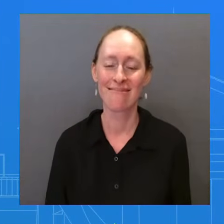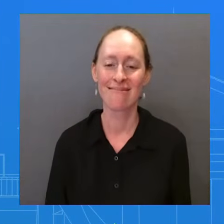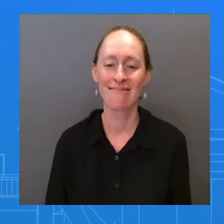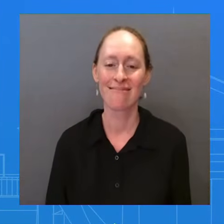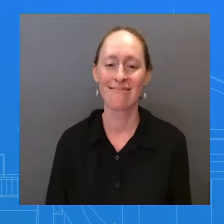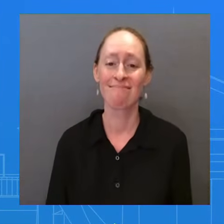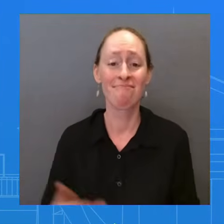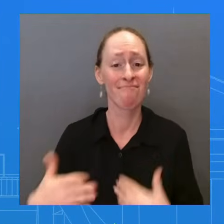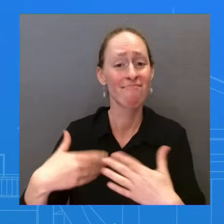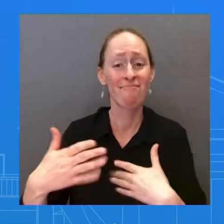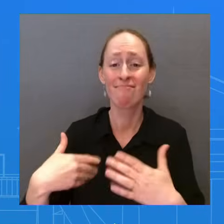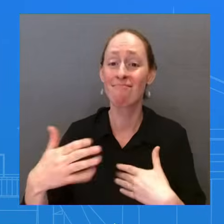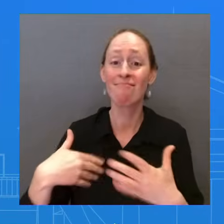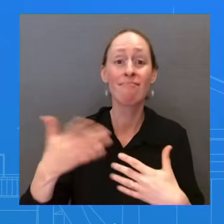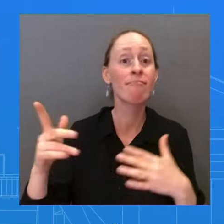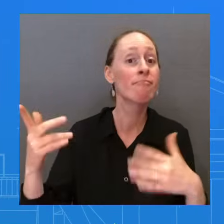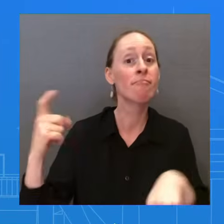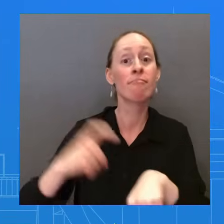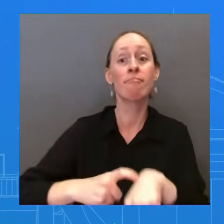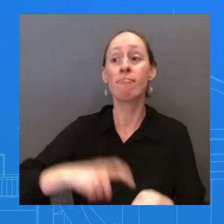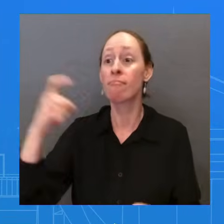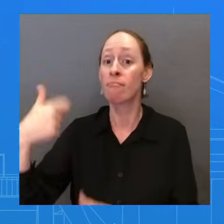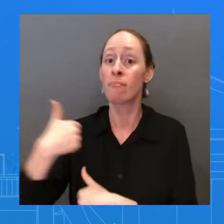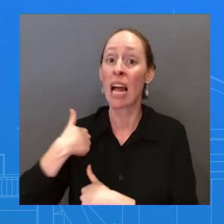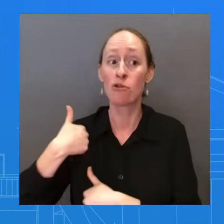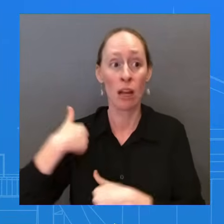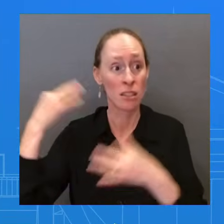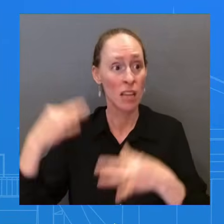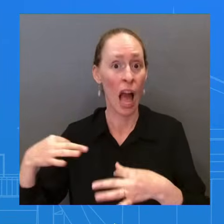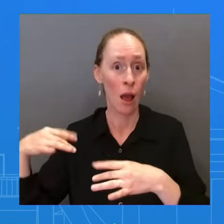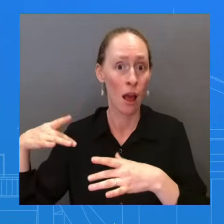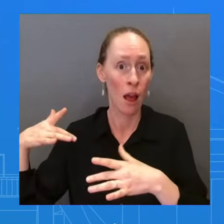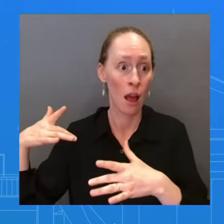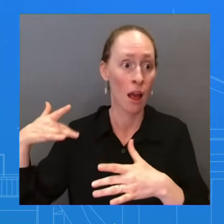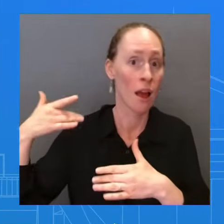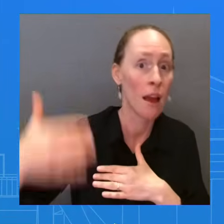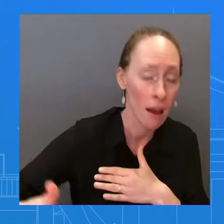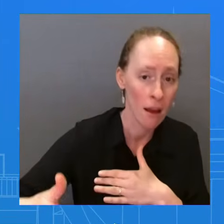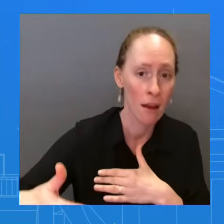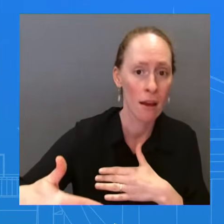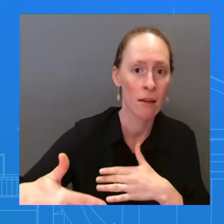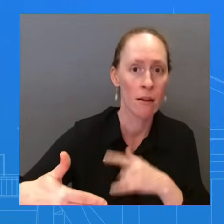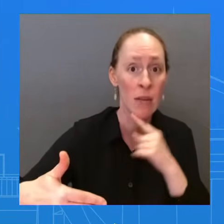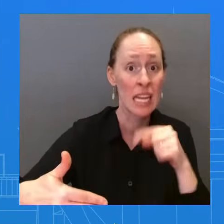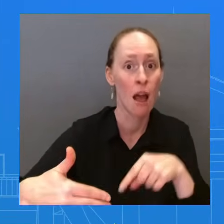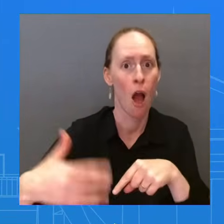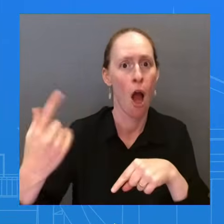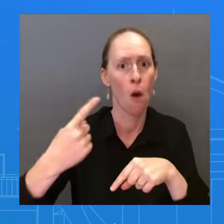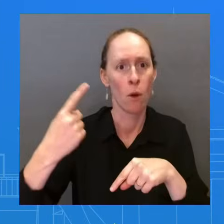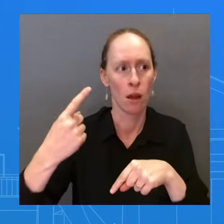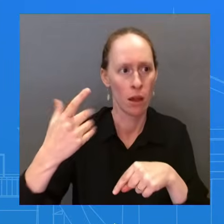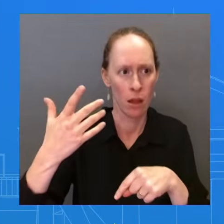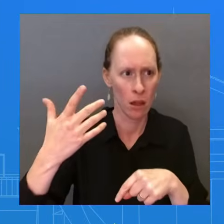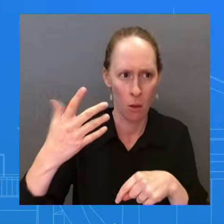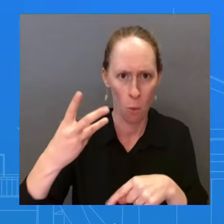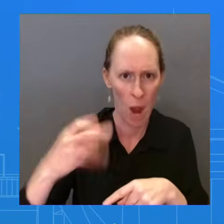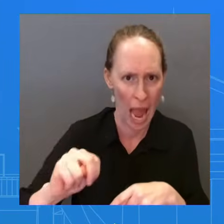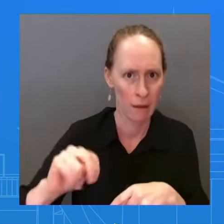the timing is crucially important. And it's also one of the things that you want to protect as much as you can -- your sense of timing.